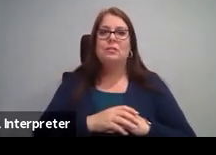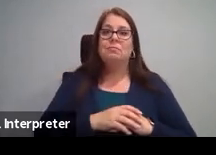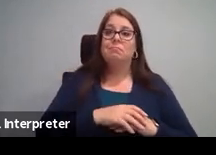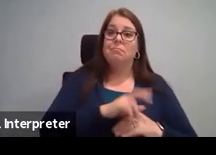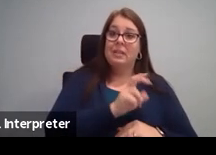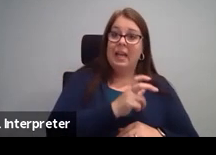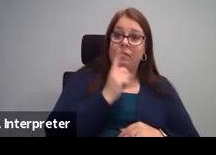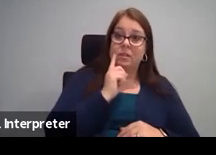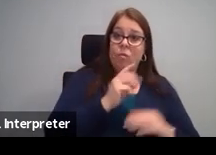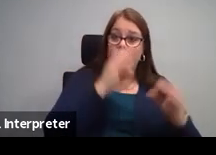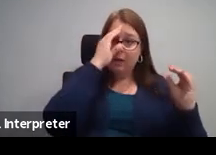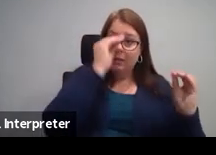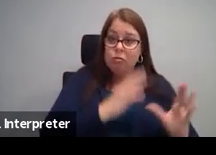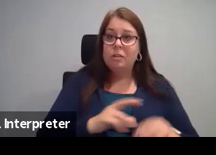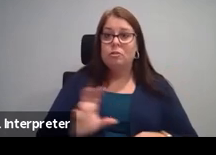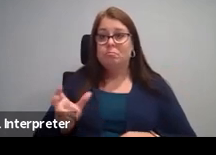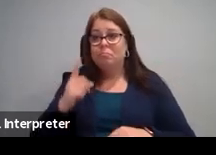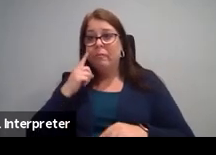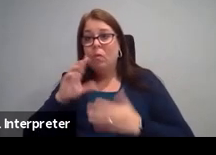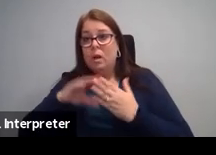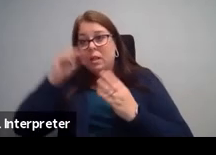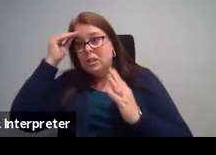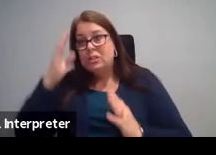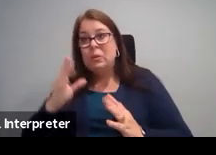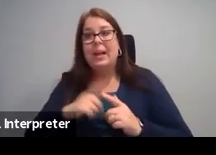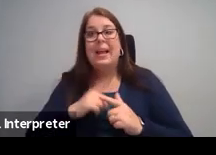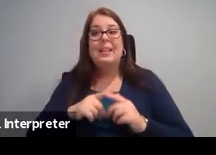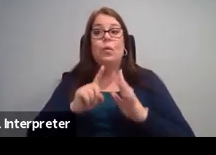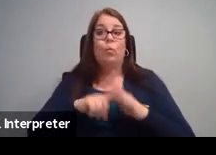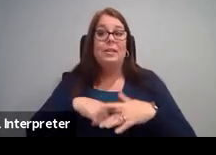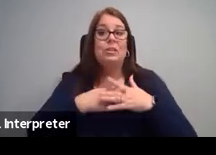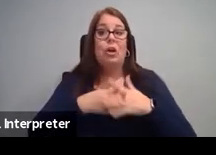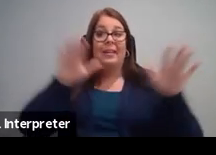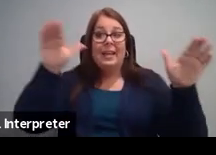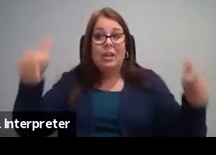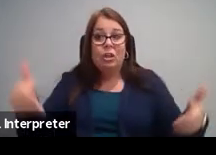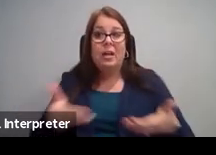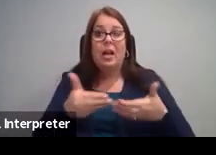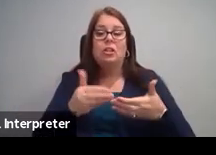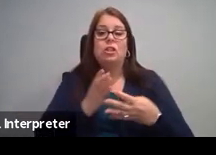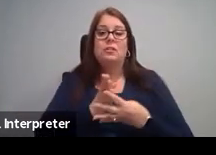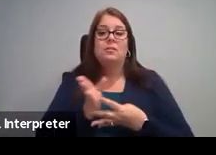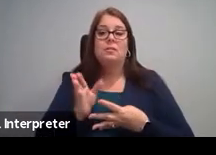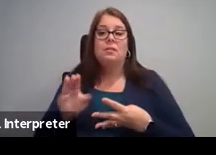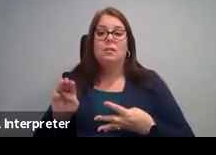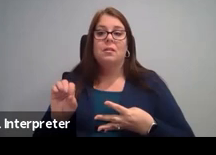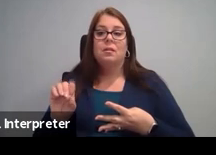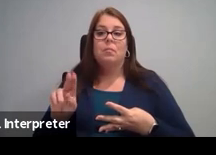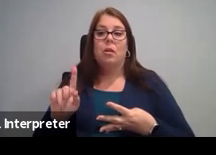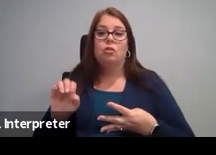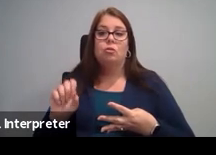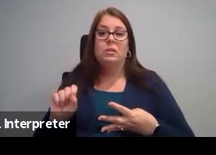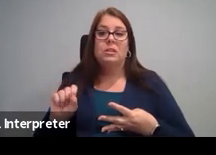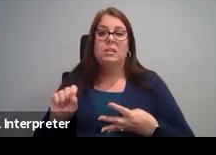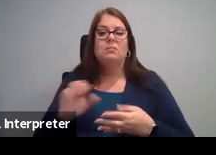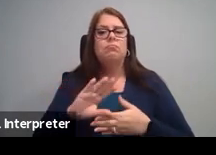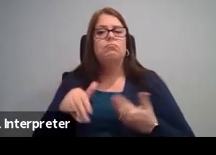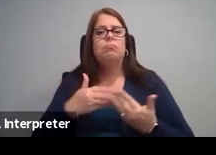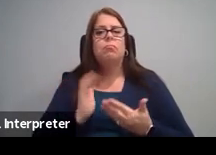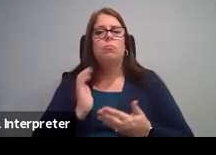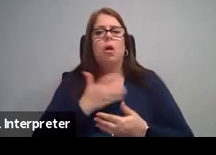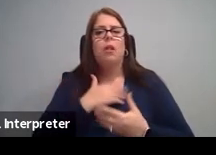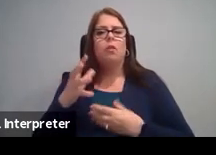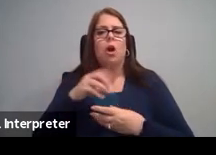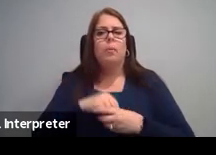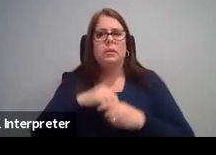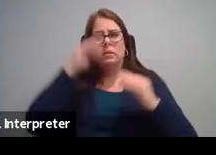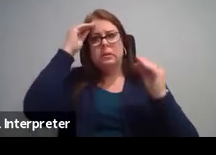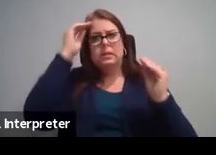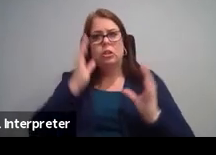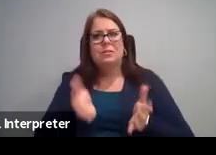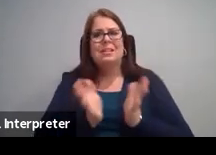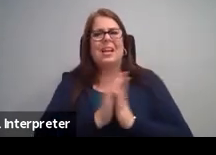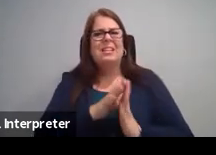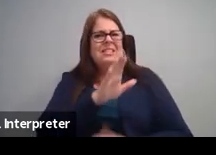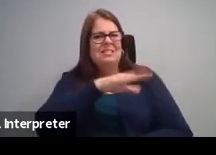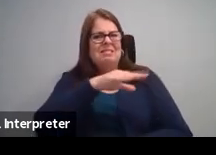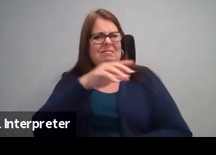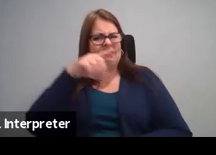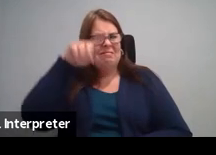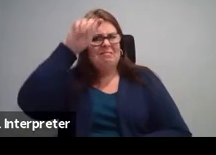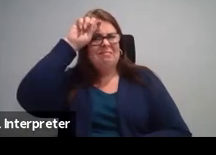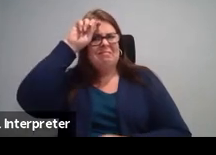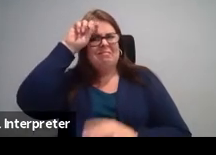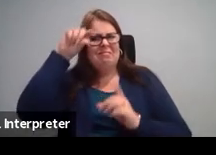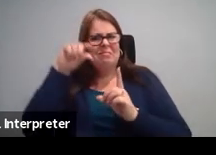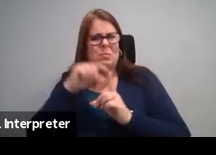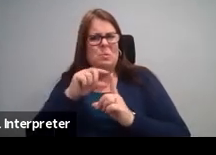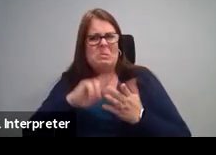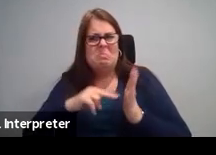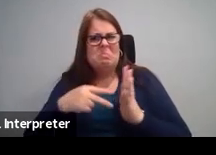Cathy Reznicek: When we got into the introductory module that was when we had all of our participating teachers asked us what the word pedagogy meant so we had to take a step back.